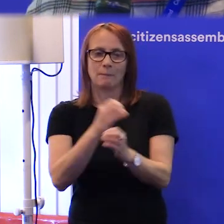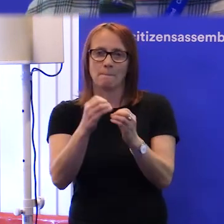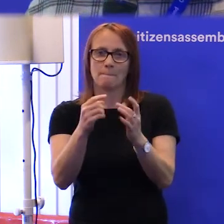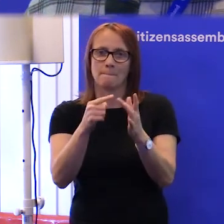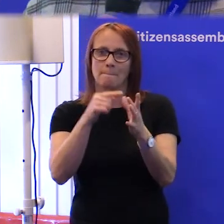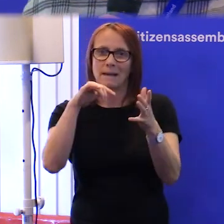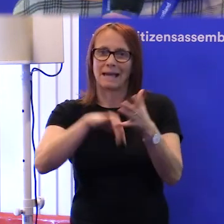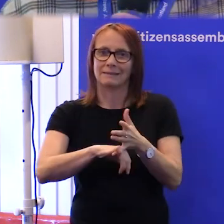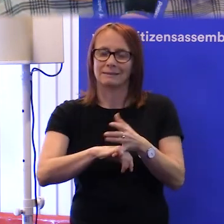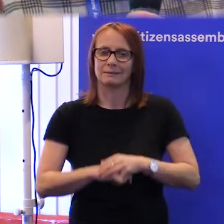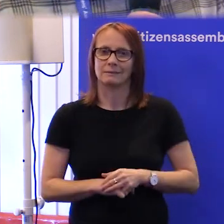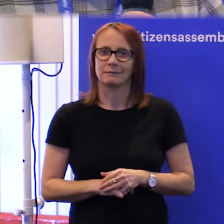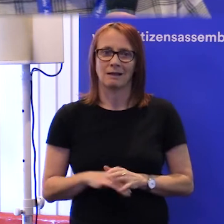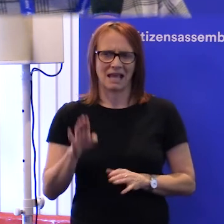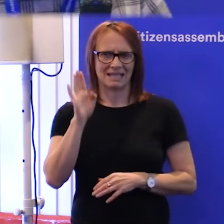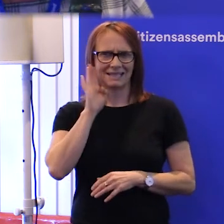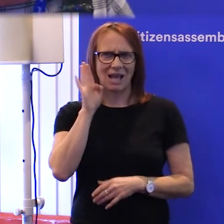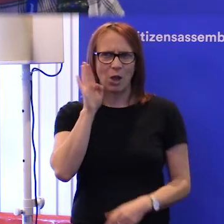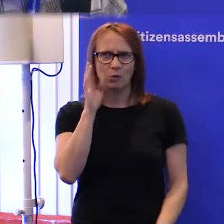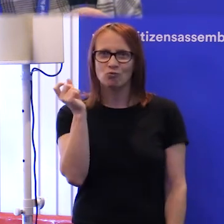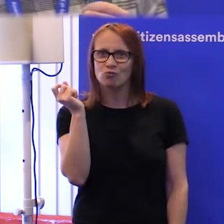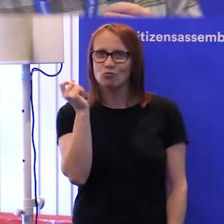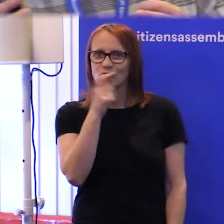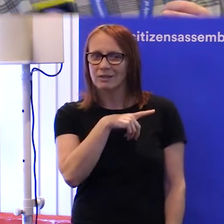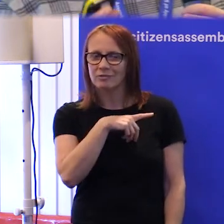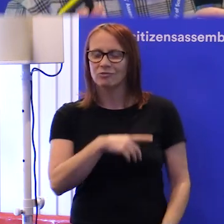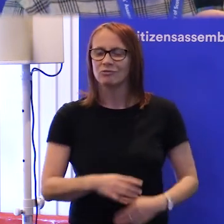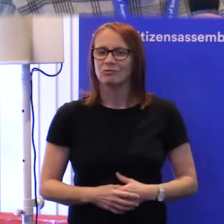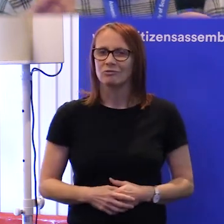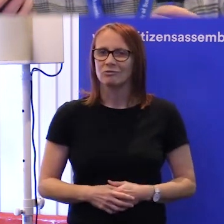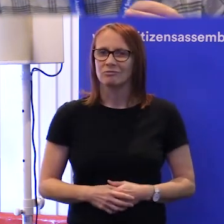this sounds a bit strange because actually the word victim but it's the